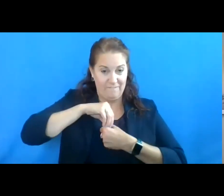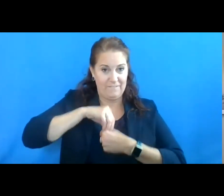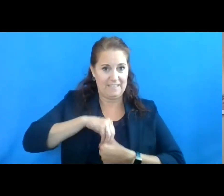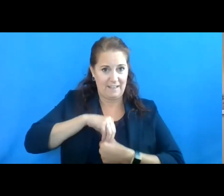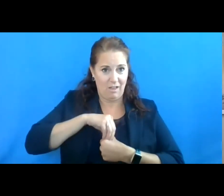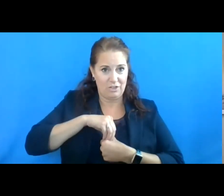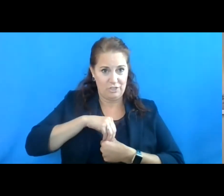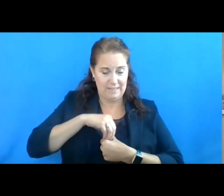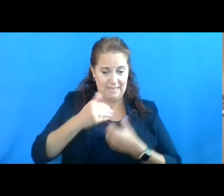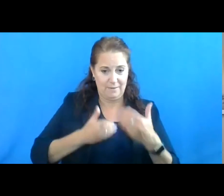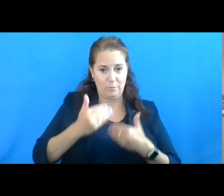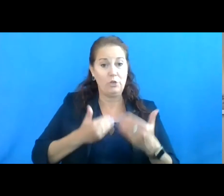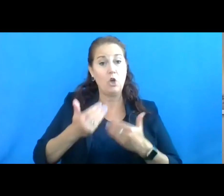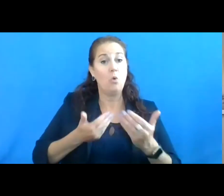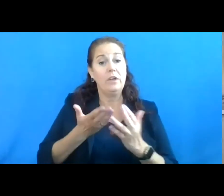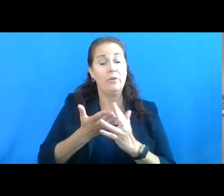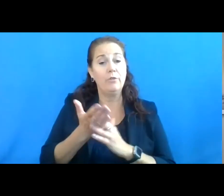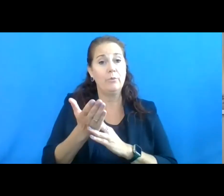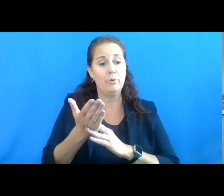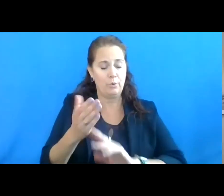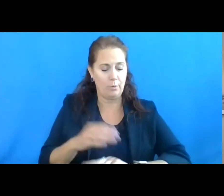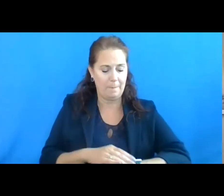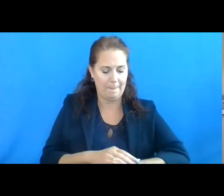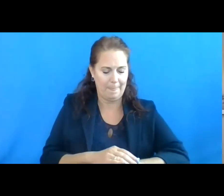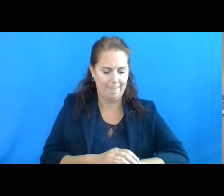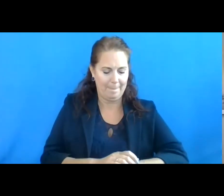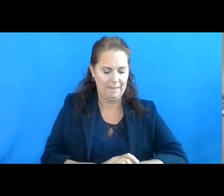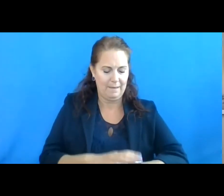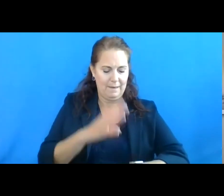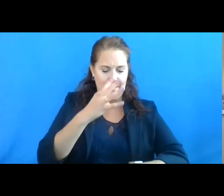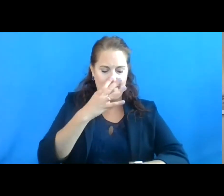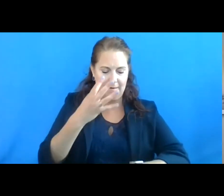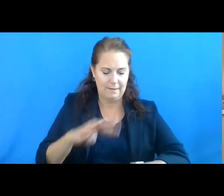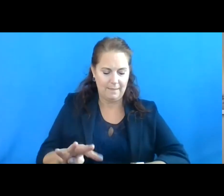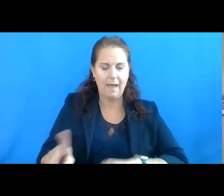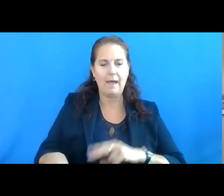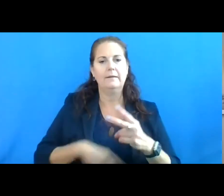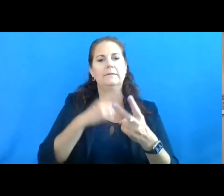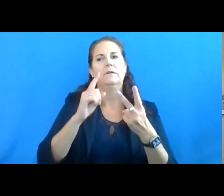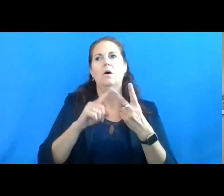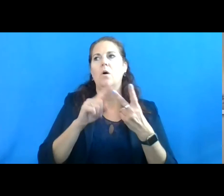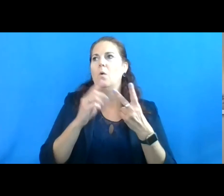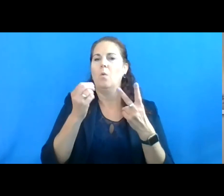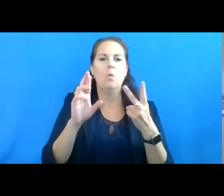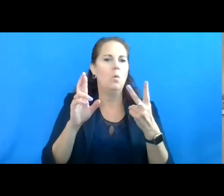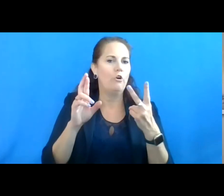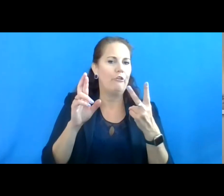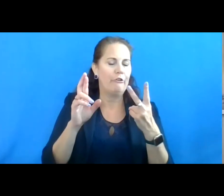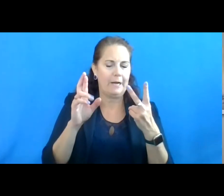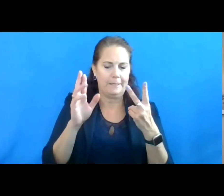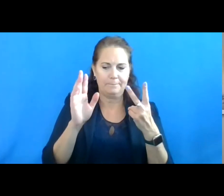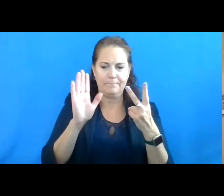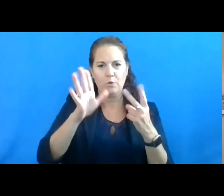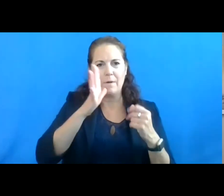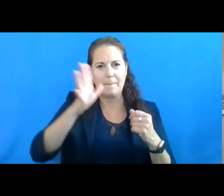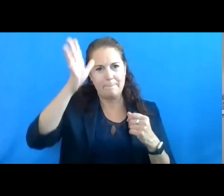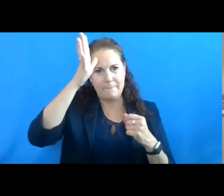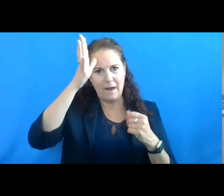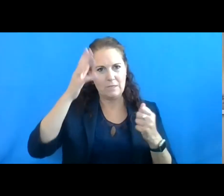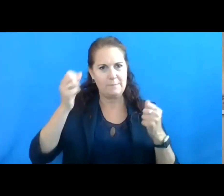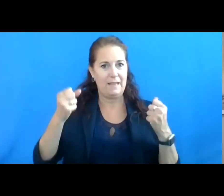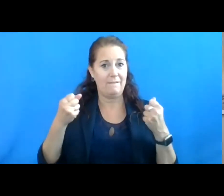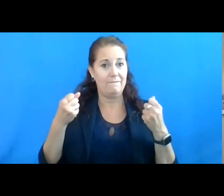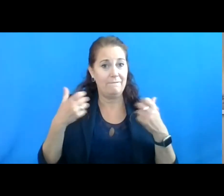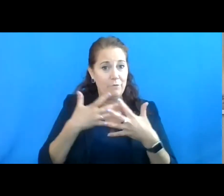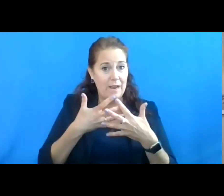going through whether it's neglect, whether it's your parents being afraid that you're